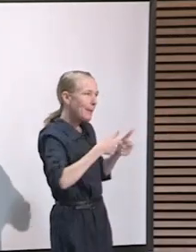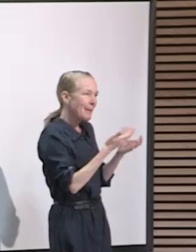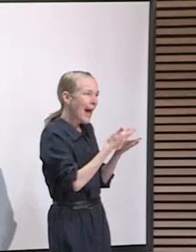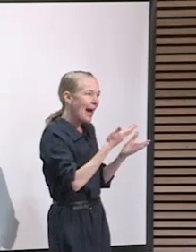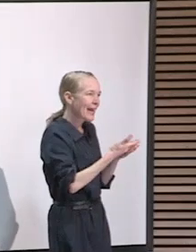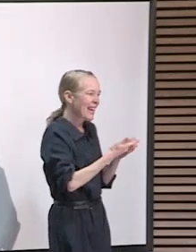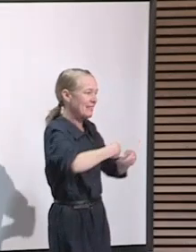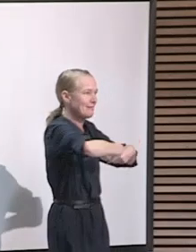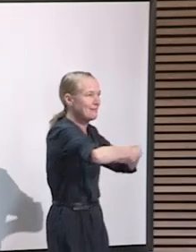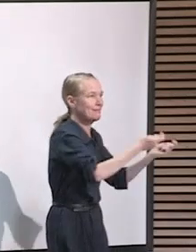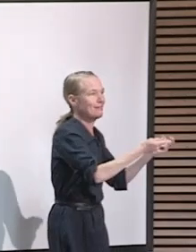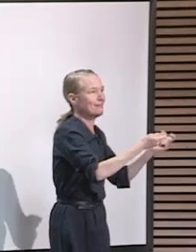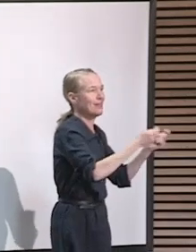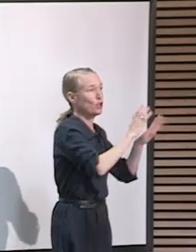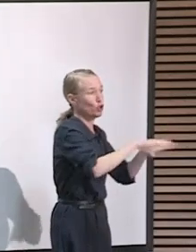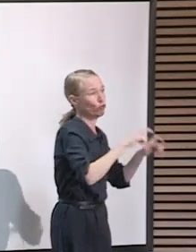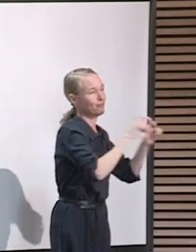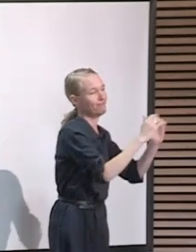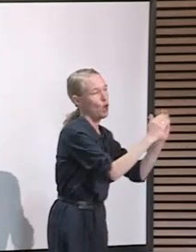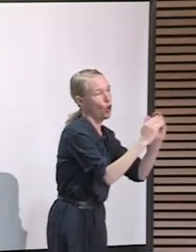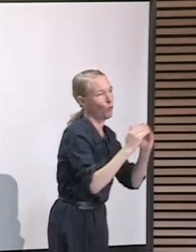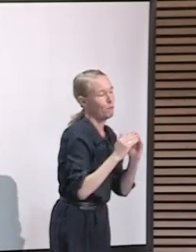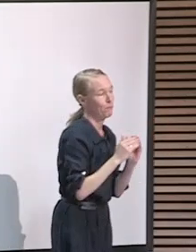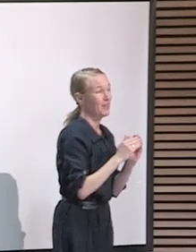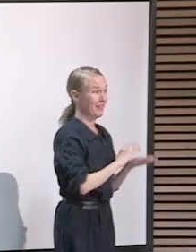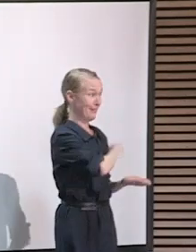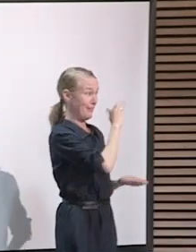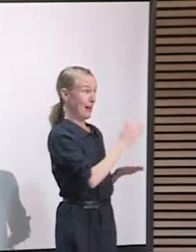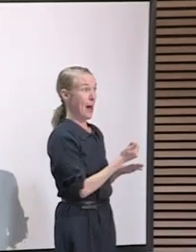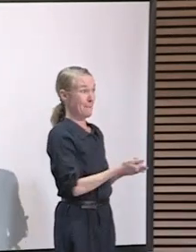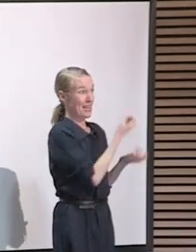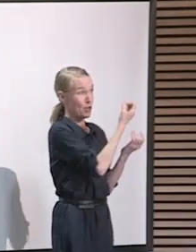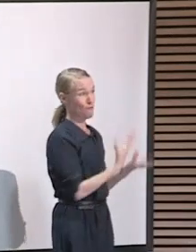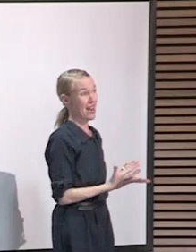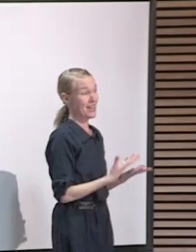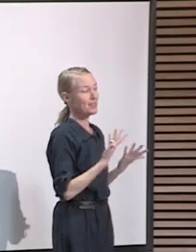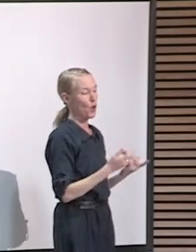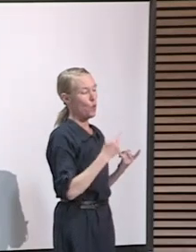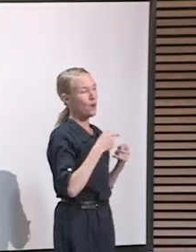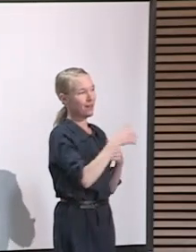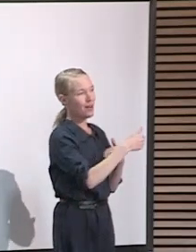devices and hard packs of learning materials where there aren't digital devices